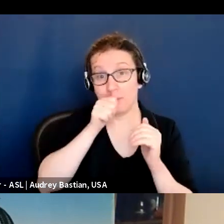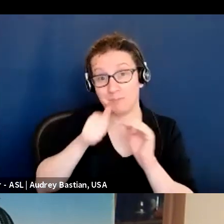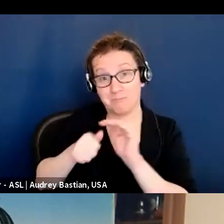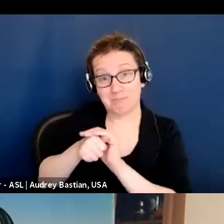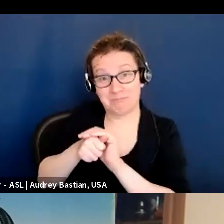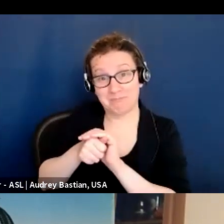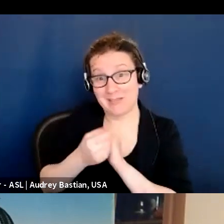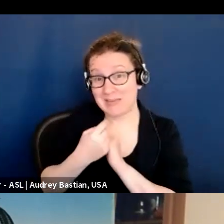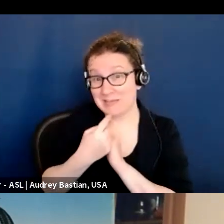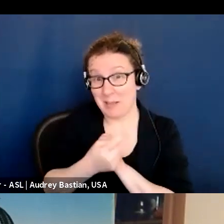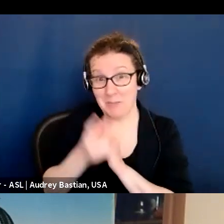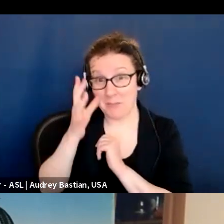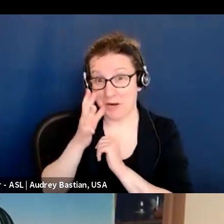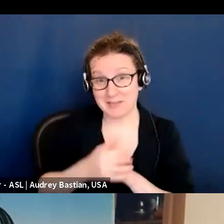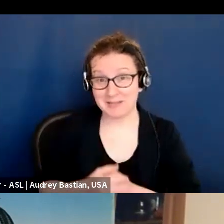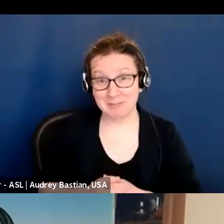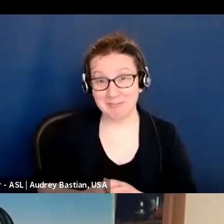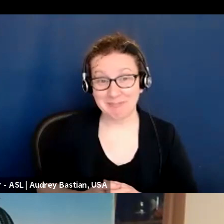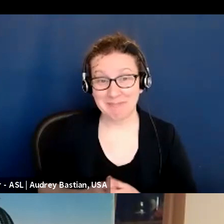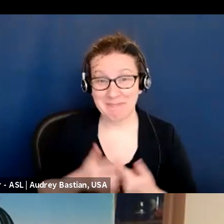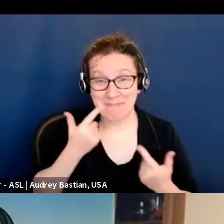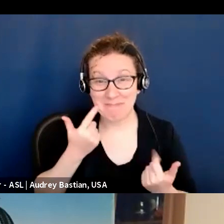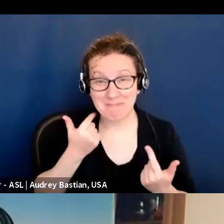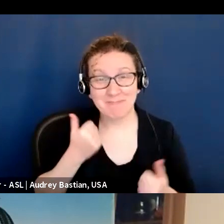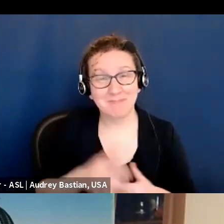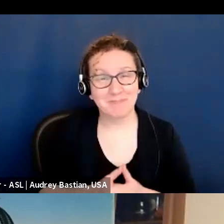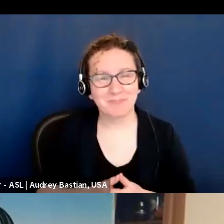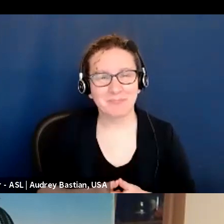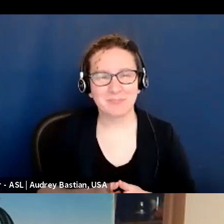Until I needed a ride Don't tell them